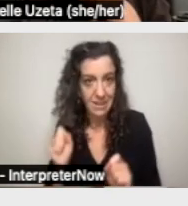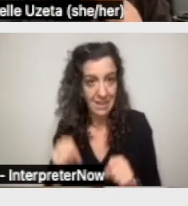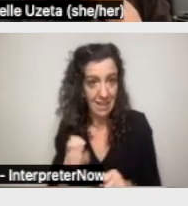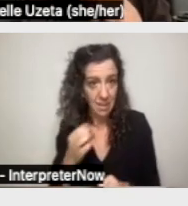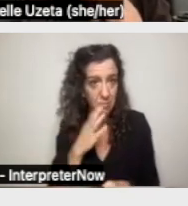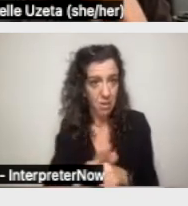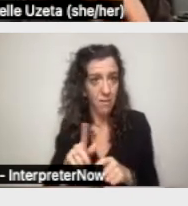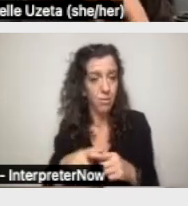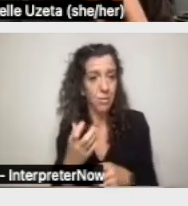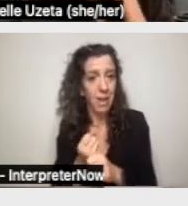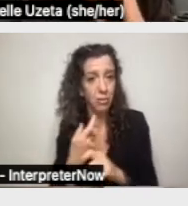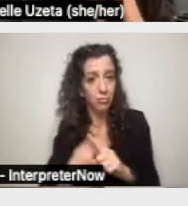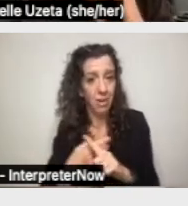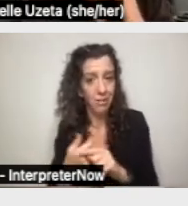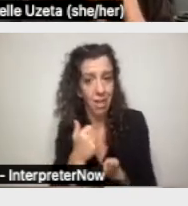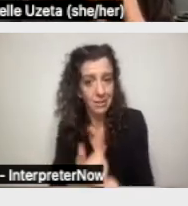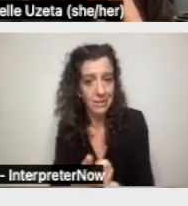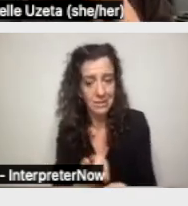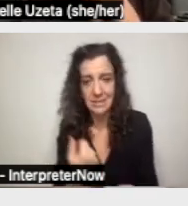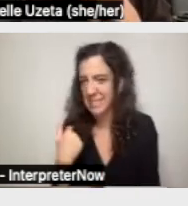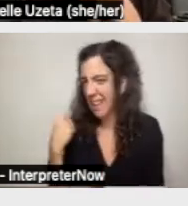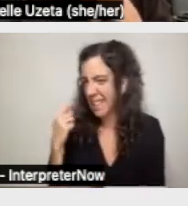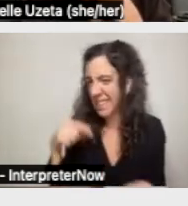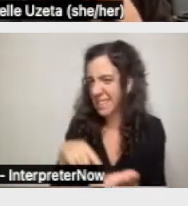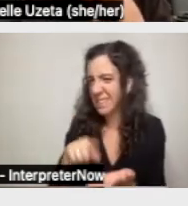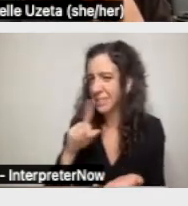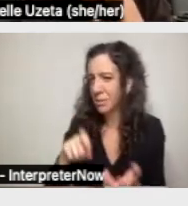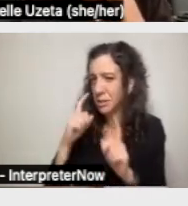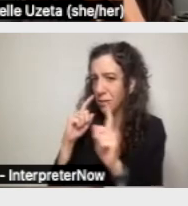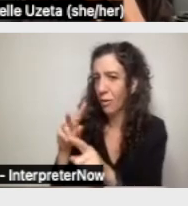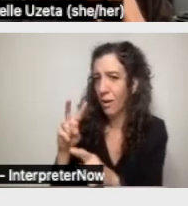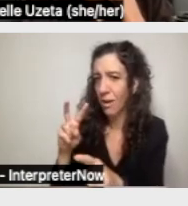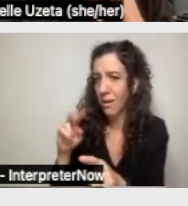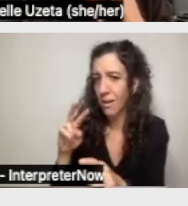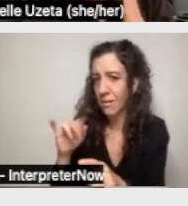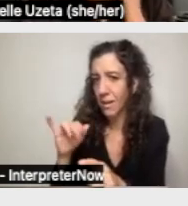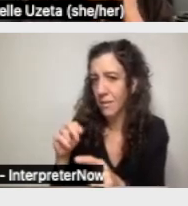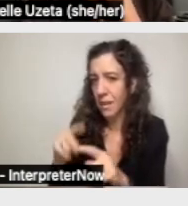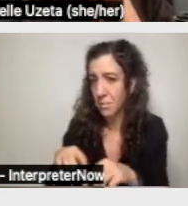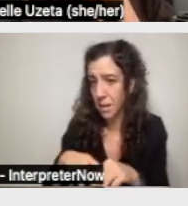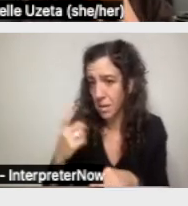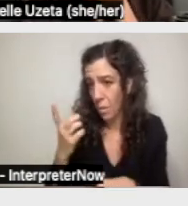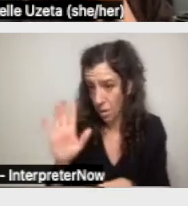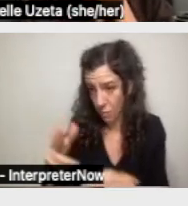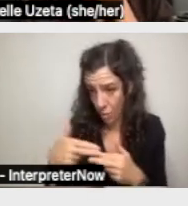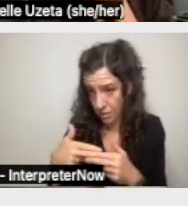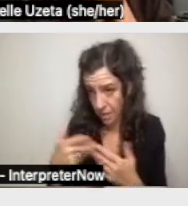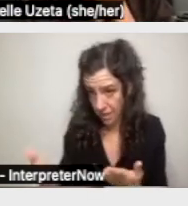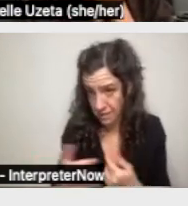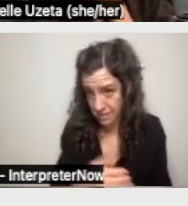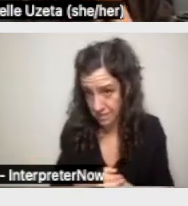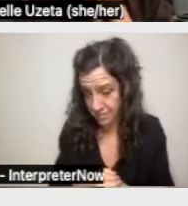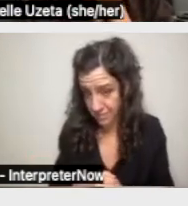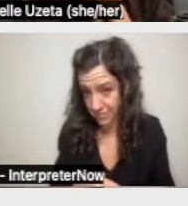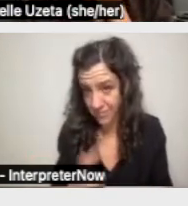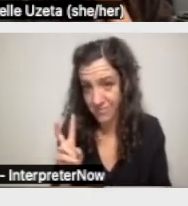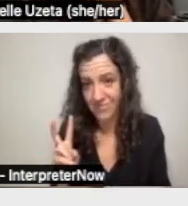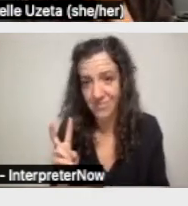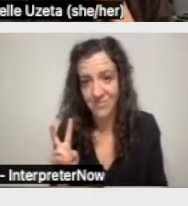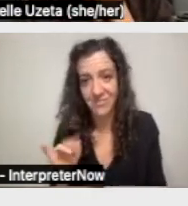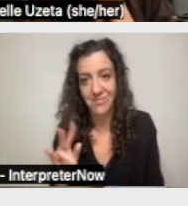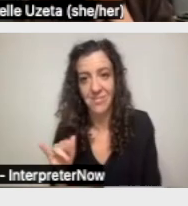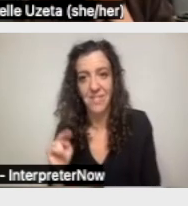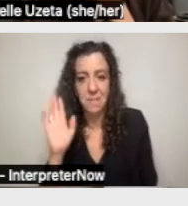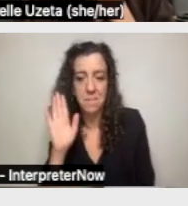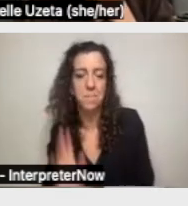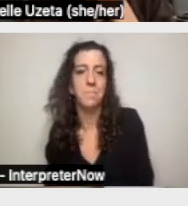And I assume this is a question for Vivian, based on one of her slides.